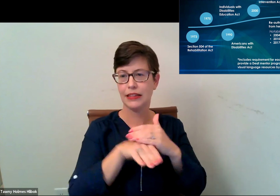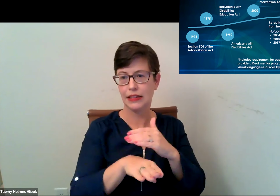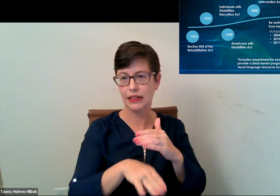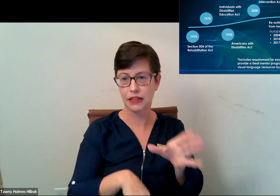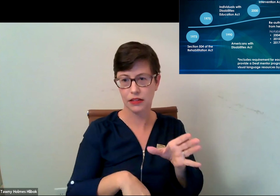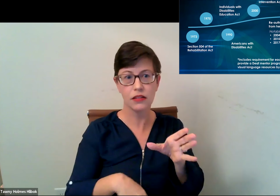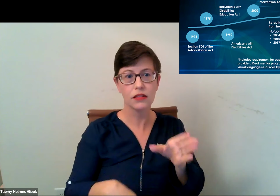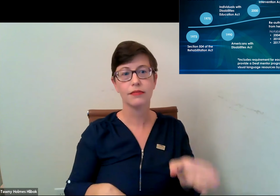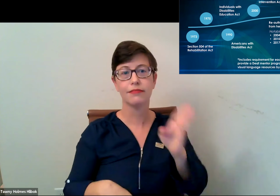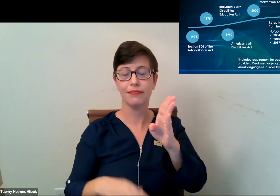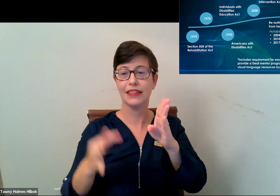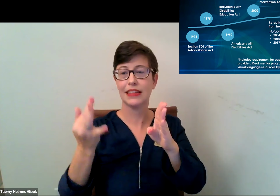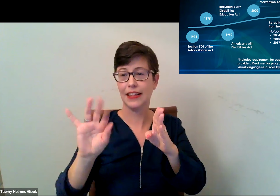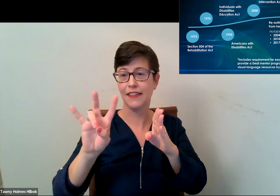which talks about providing communication access,